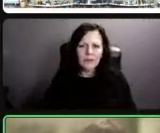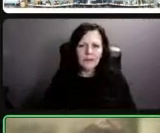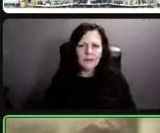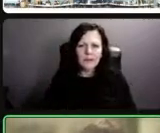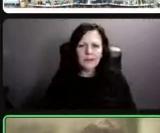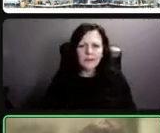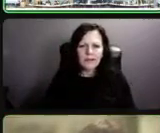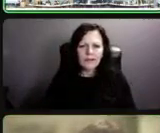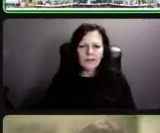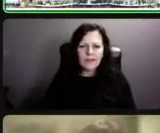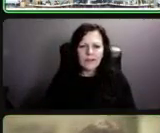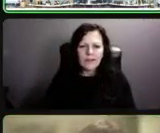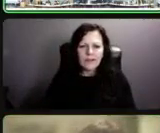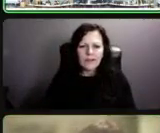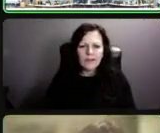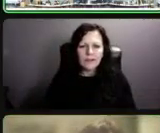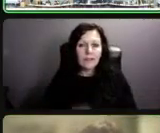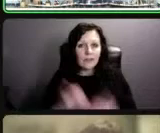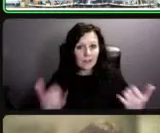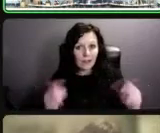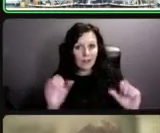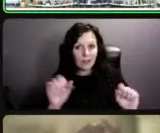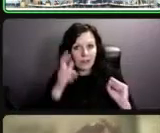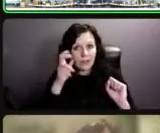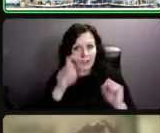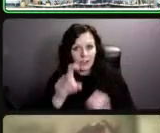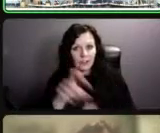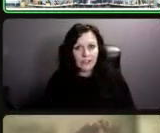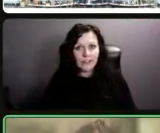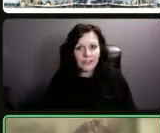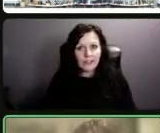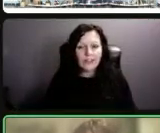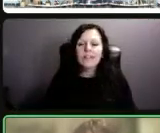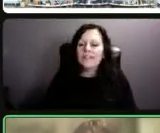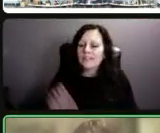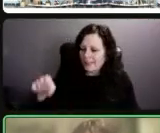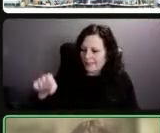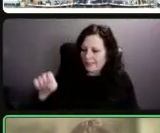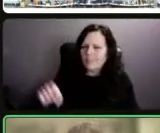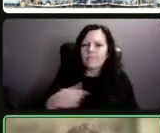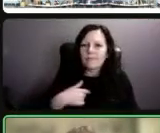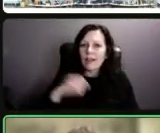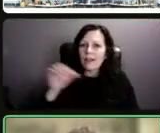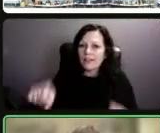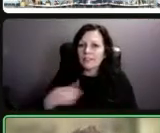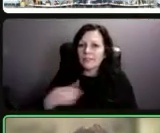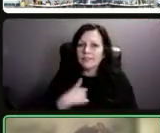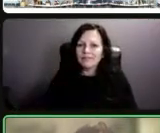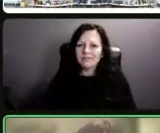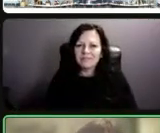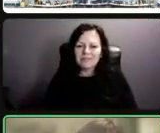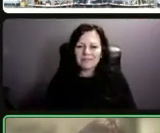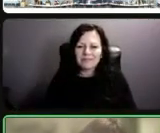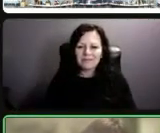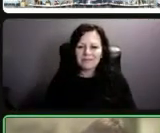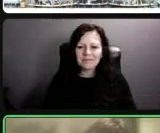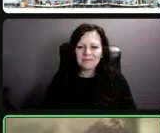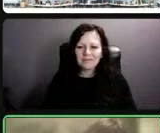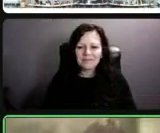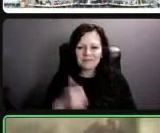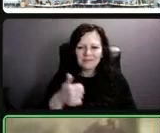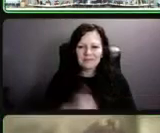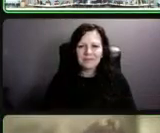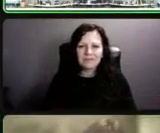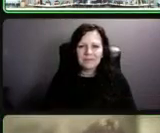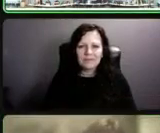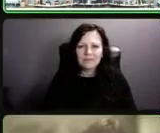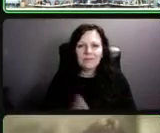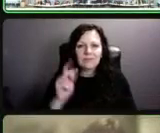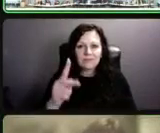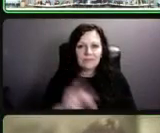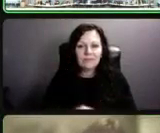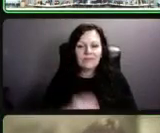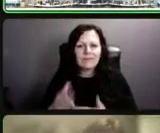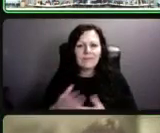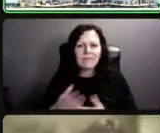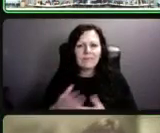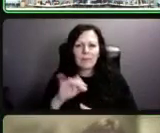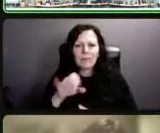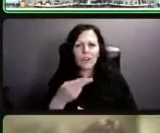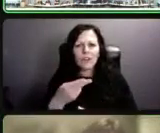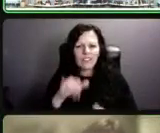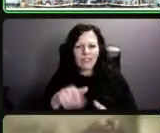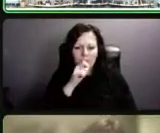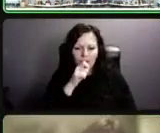I DIDN'T HEAR THAT.